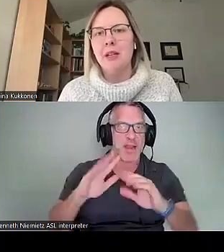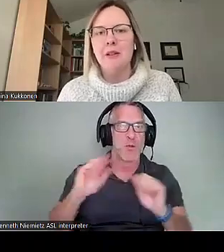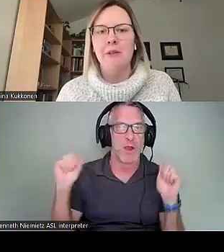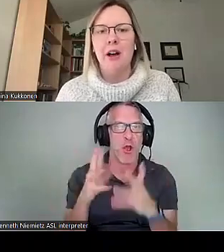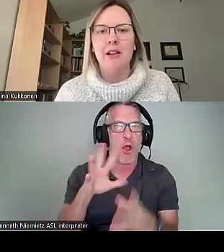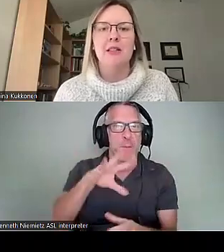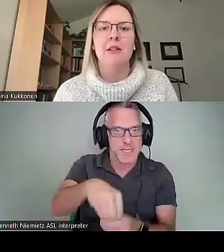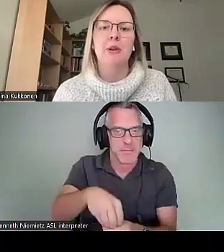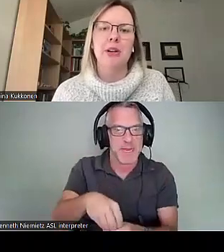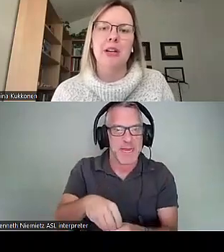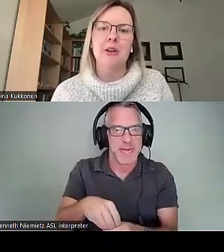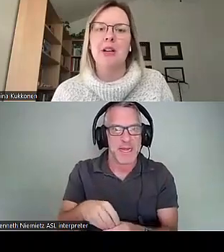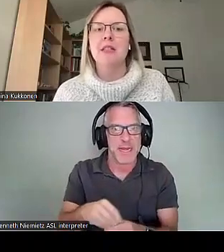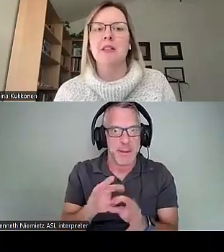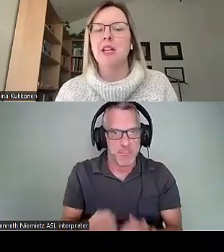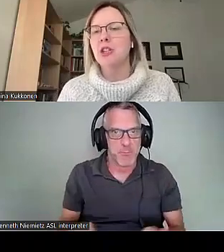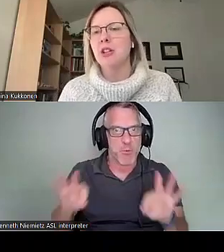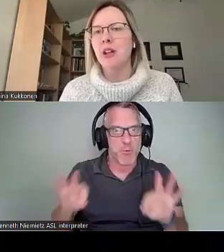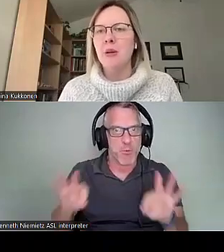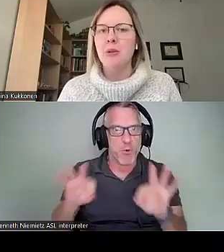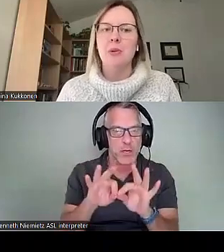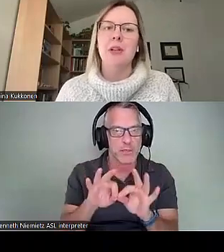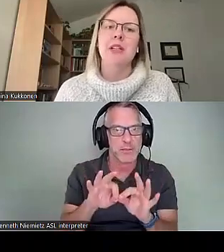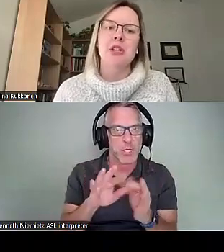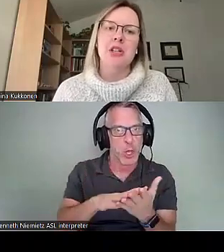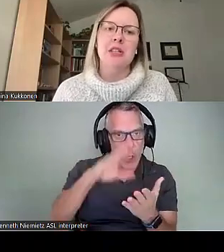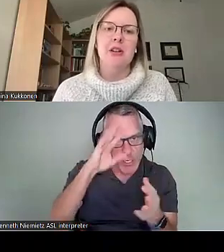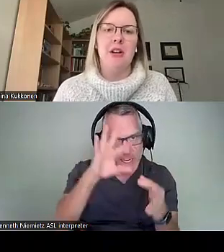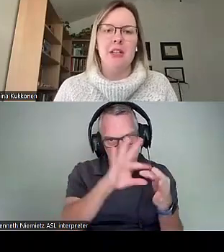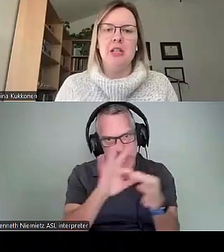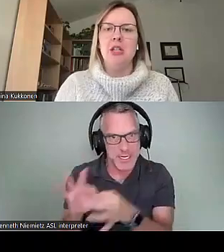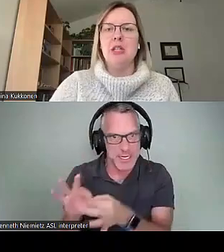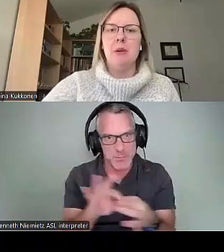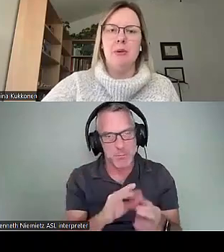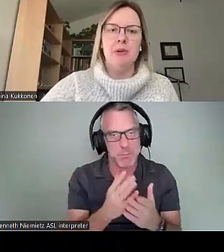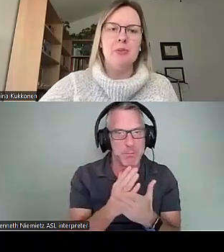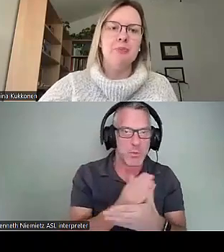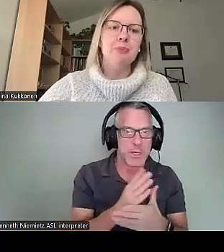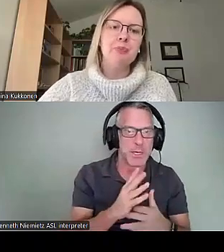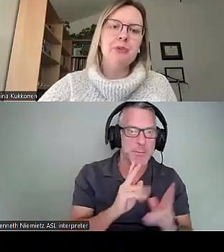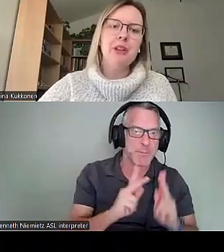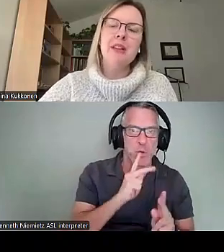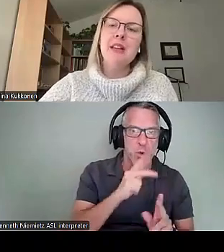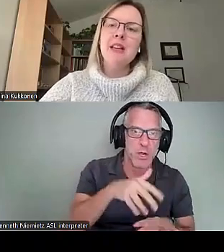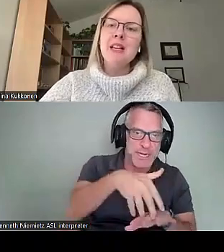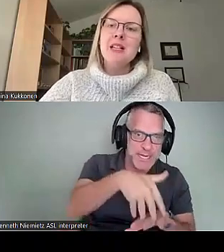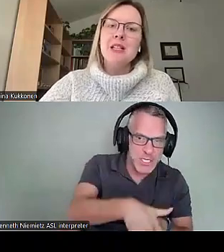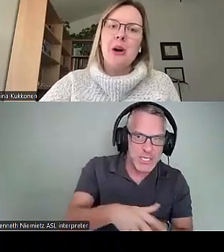meaningful acts of learning and reconciliation between indigenous and non-indigenous peoples.